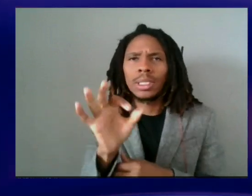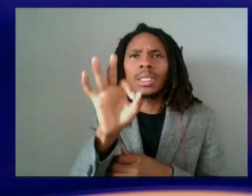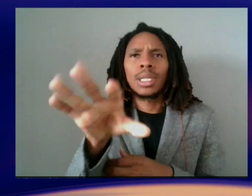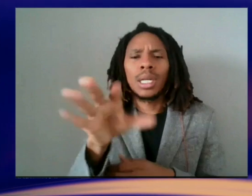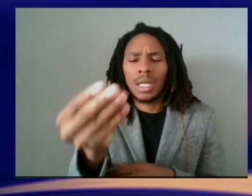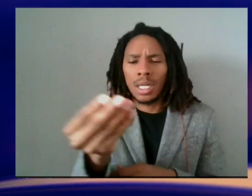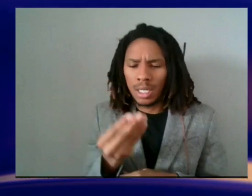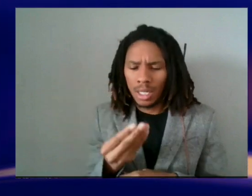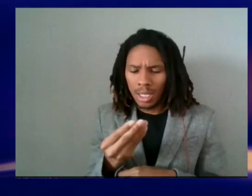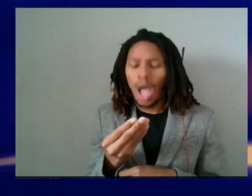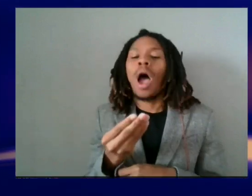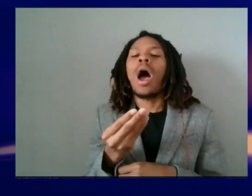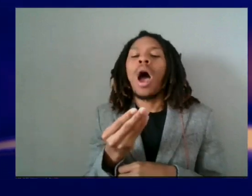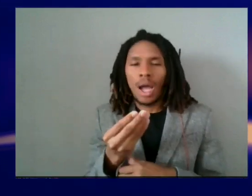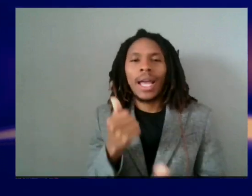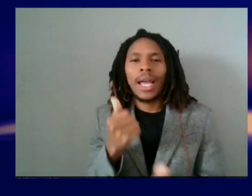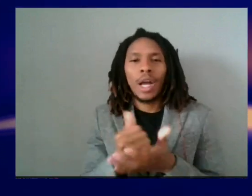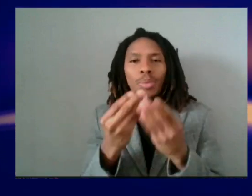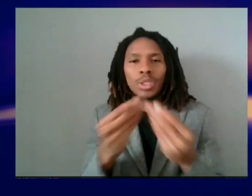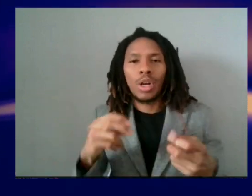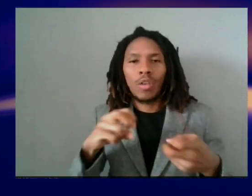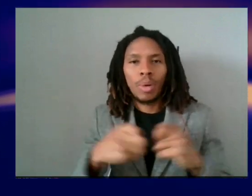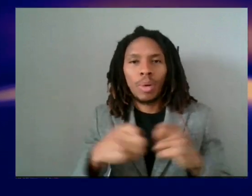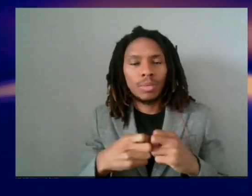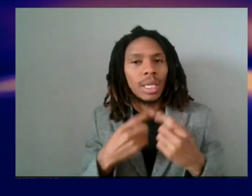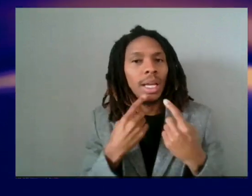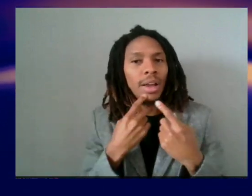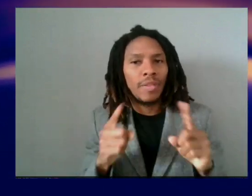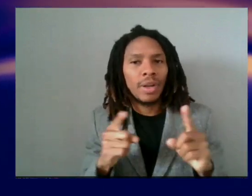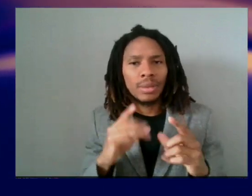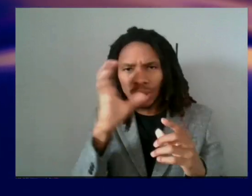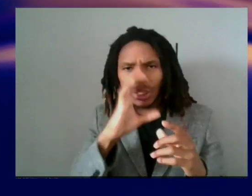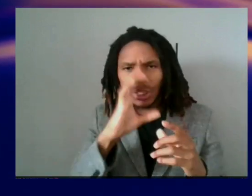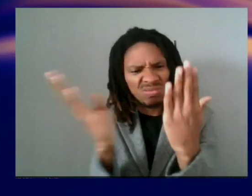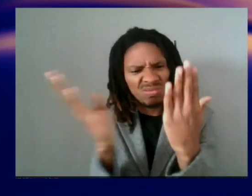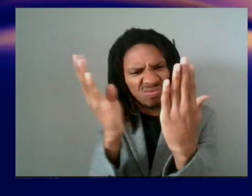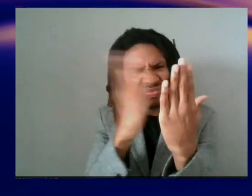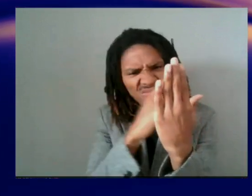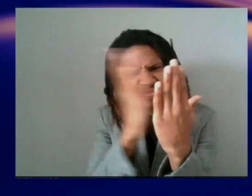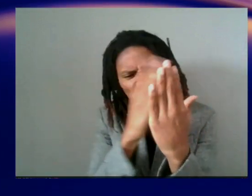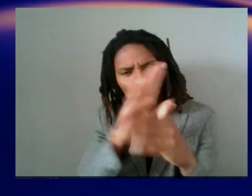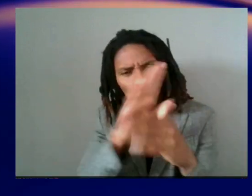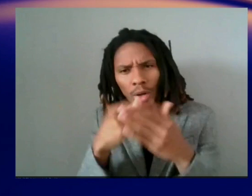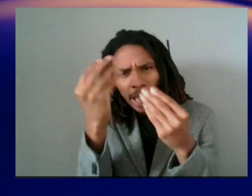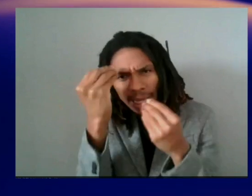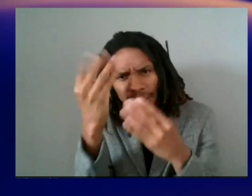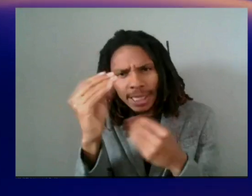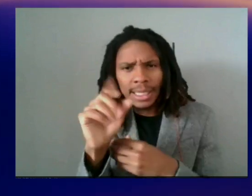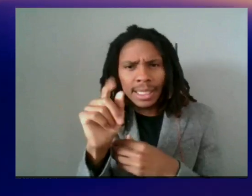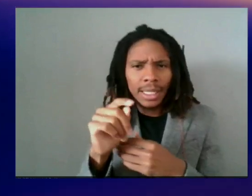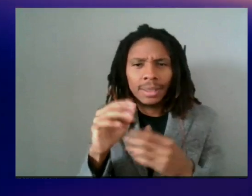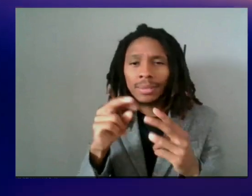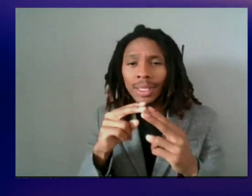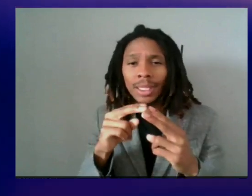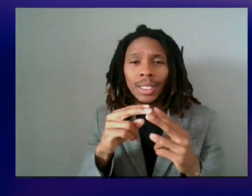It's really effective at searching through a large Corpus of semi-structured data. Whether it's a typical Search use case,